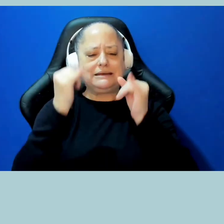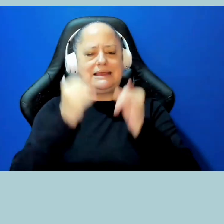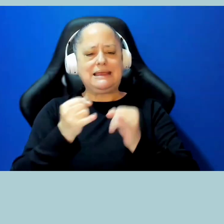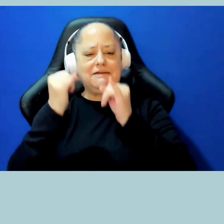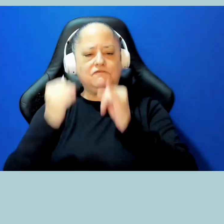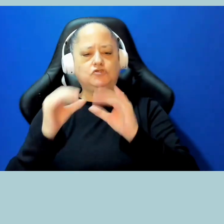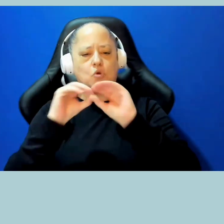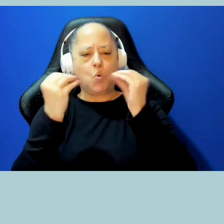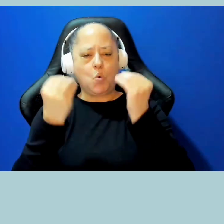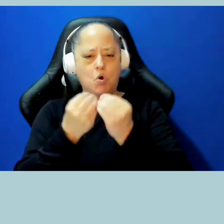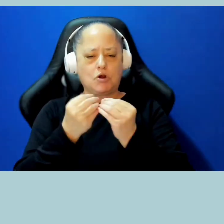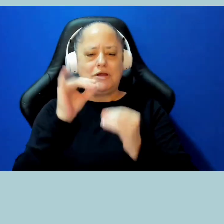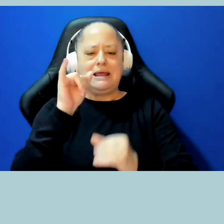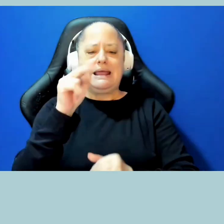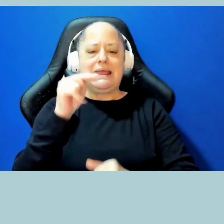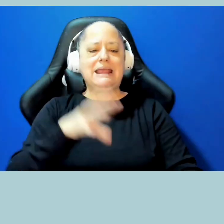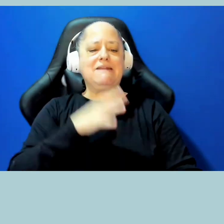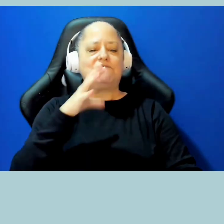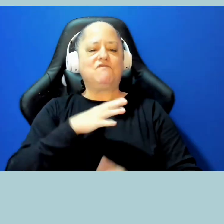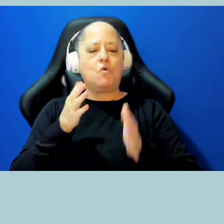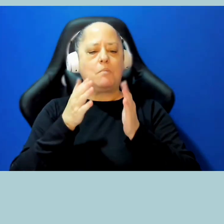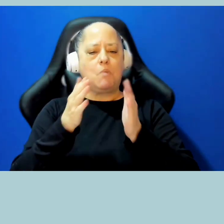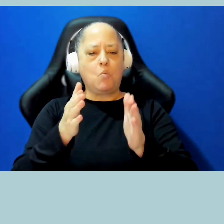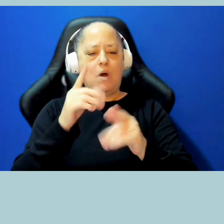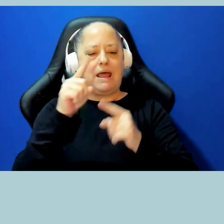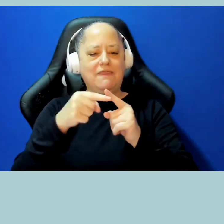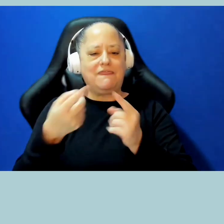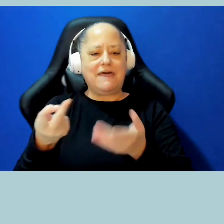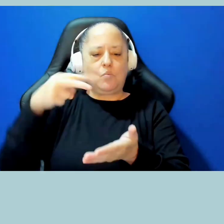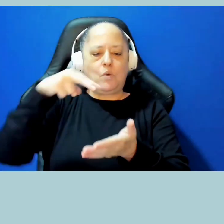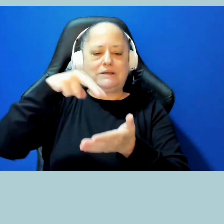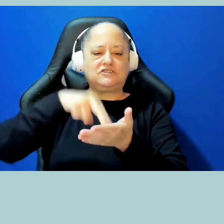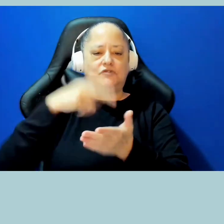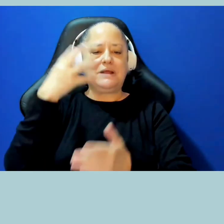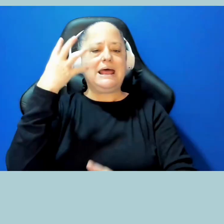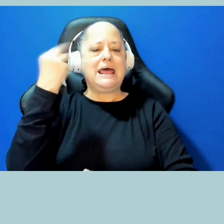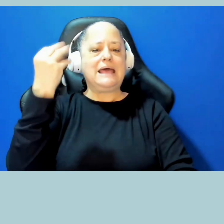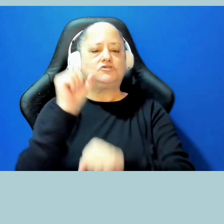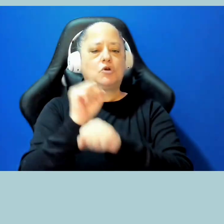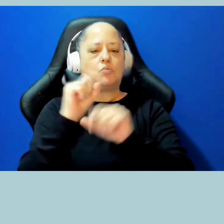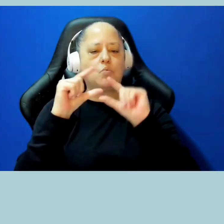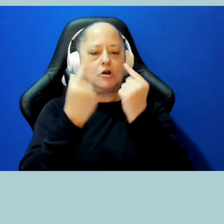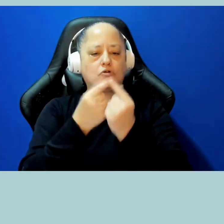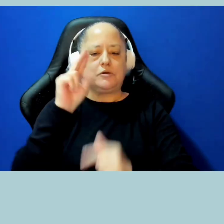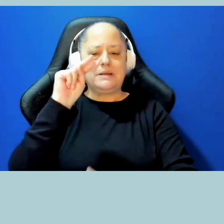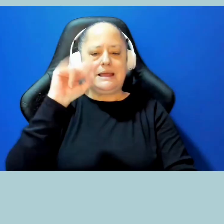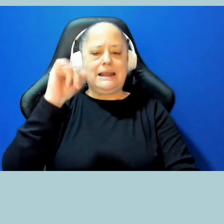in an informal way. And then we stood up our external working group. So the NIH has a council of councils.